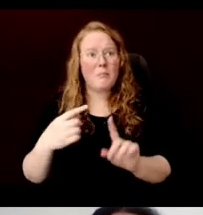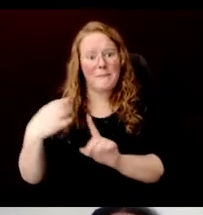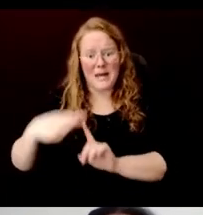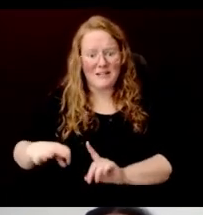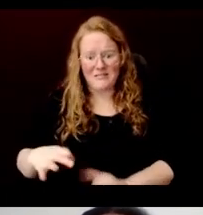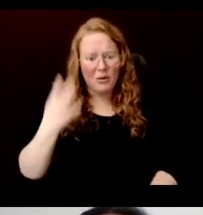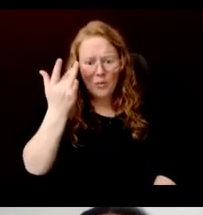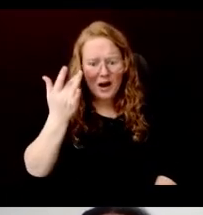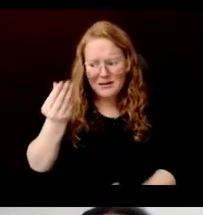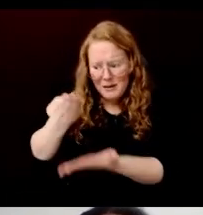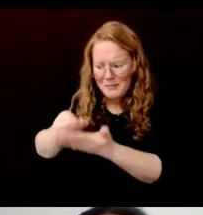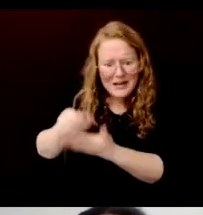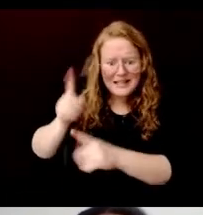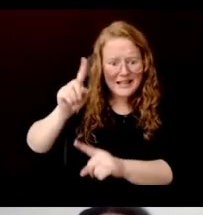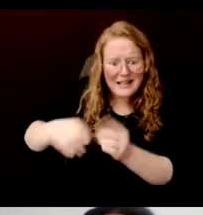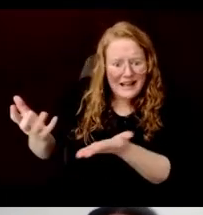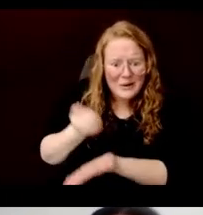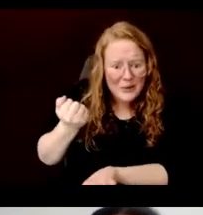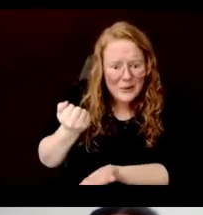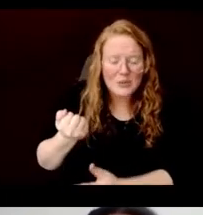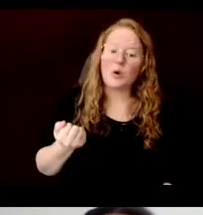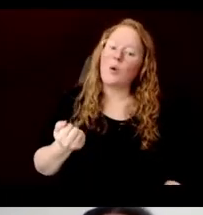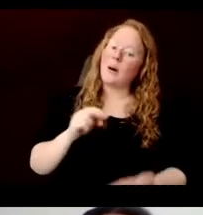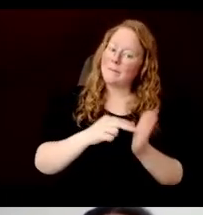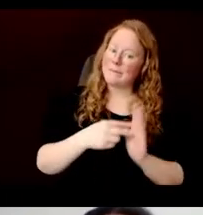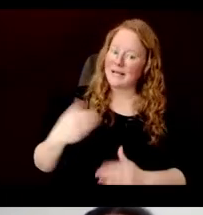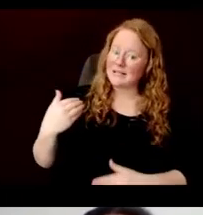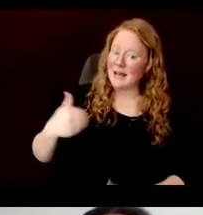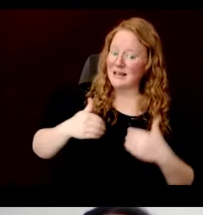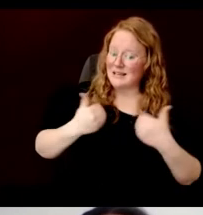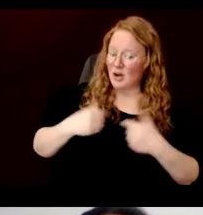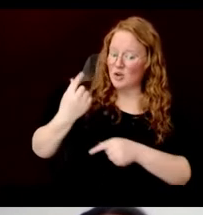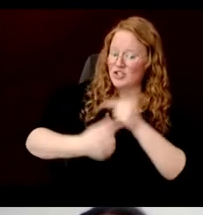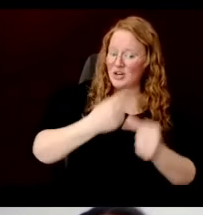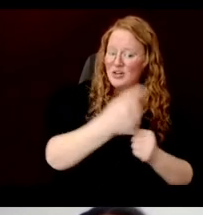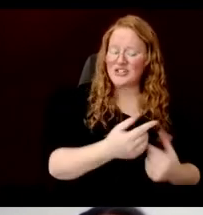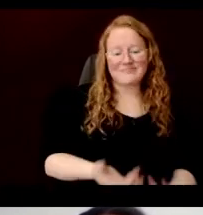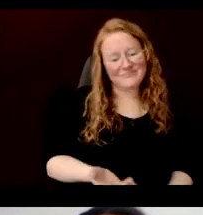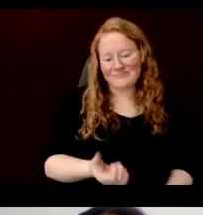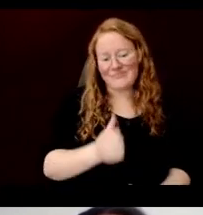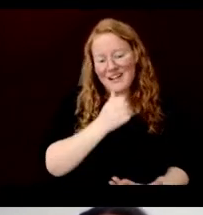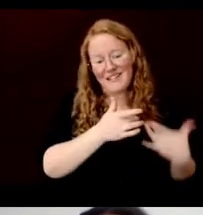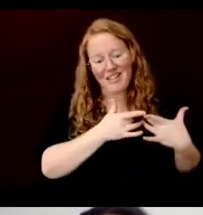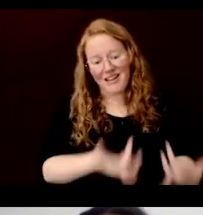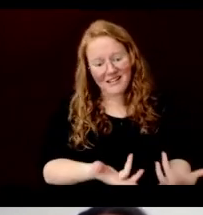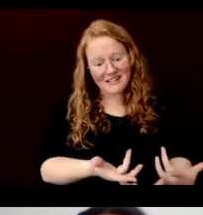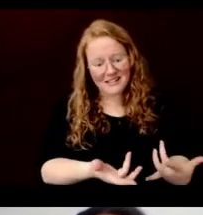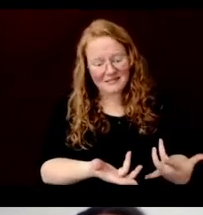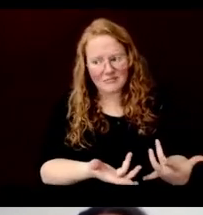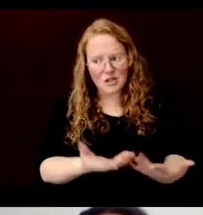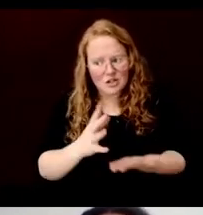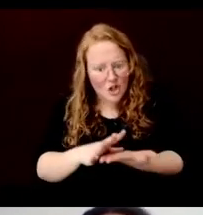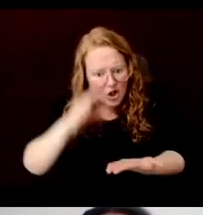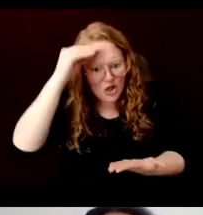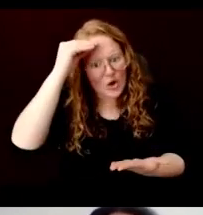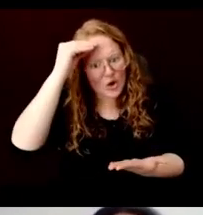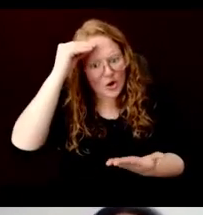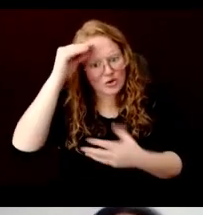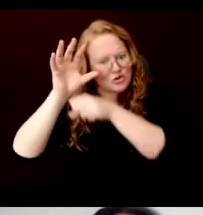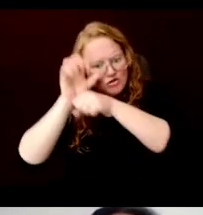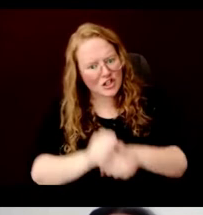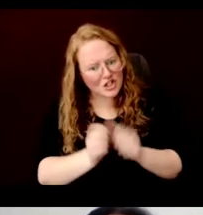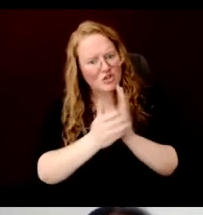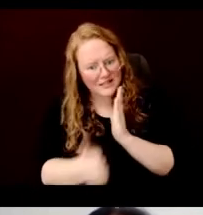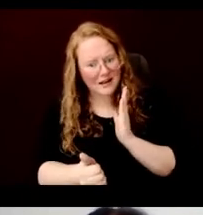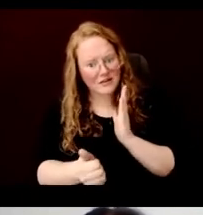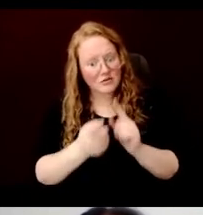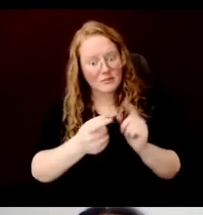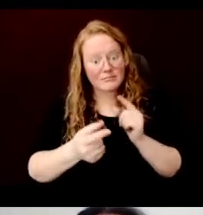As a result, younger generations are less likely to learn artisanal trades that date back generations.